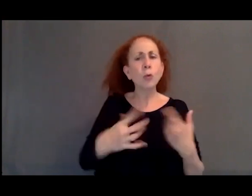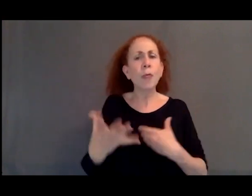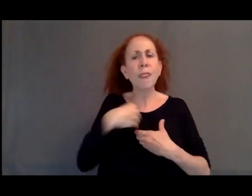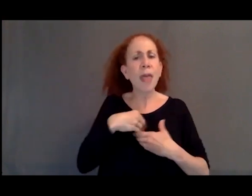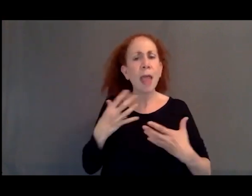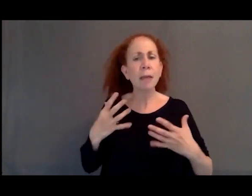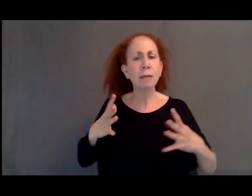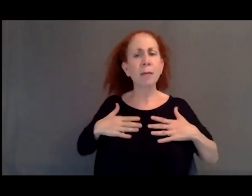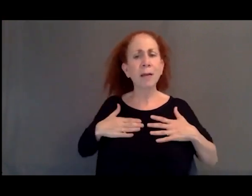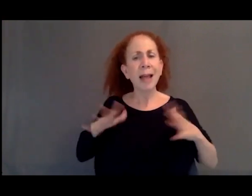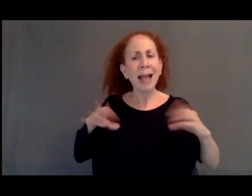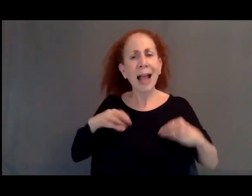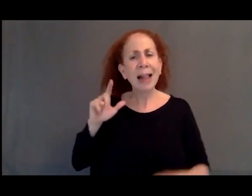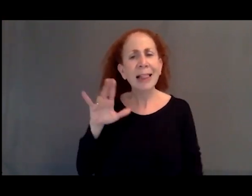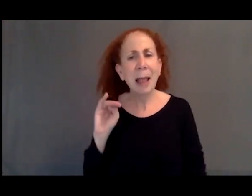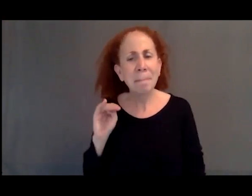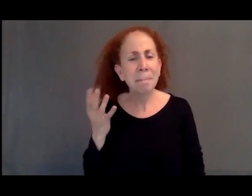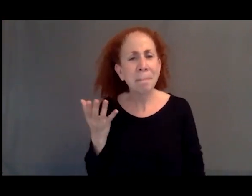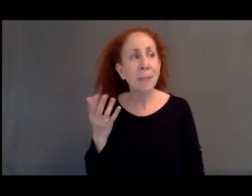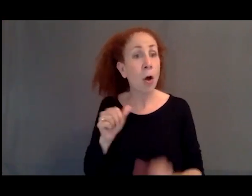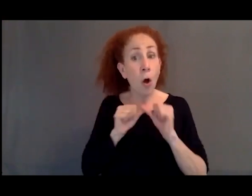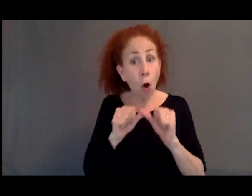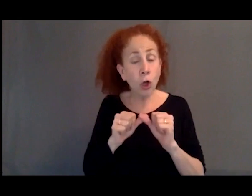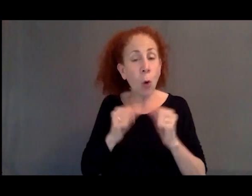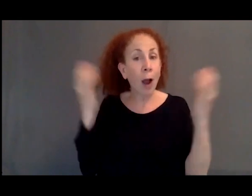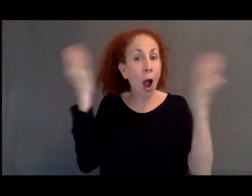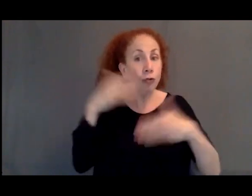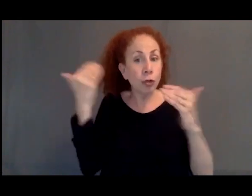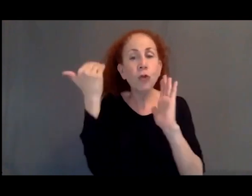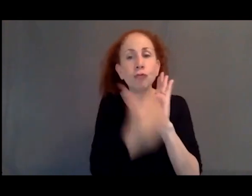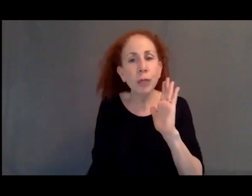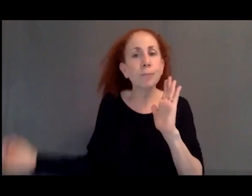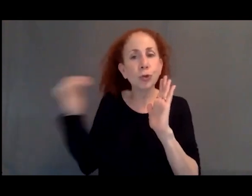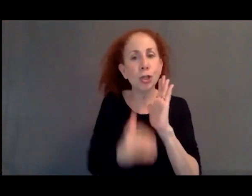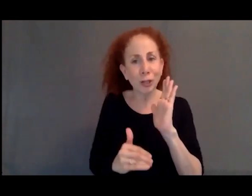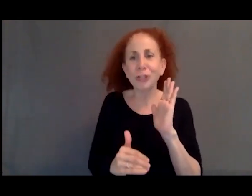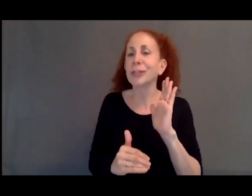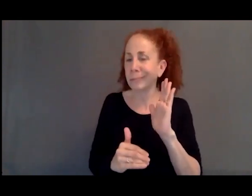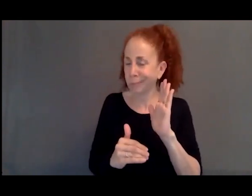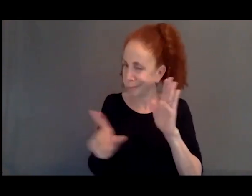They claim the unaware reproduction of these cycles of history and contradictions,